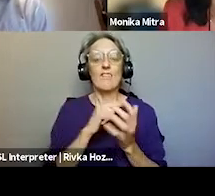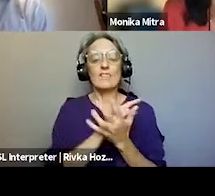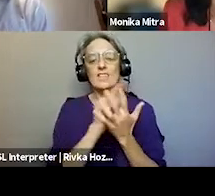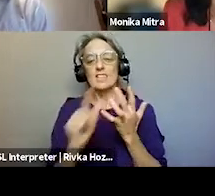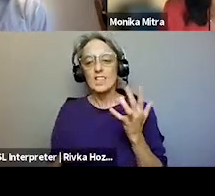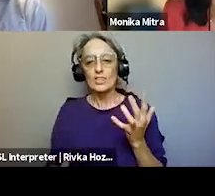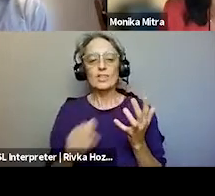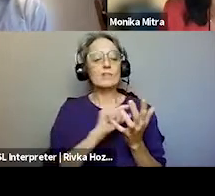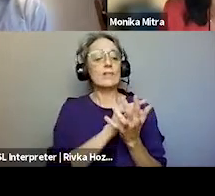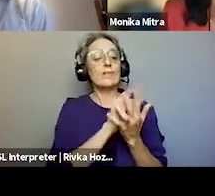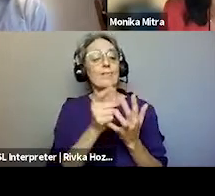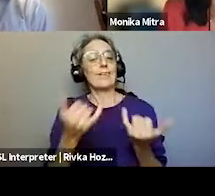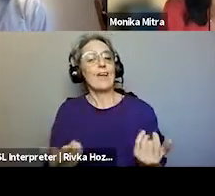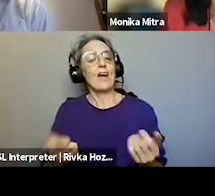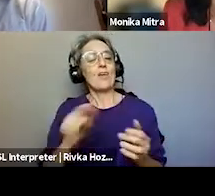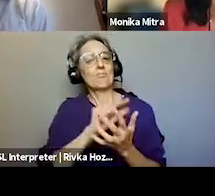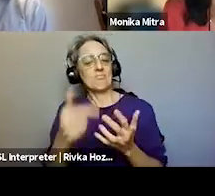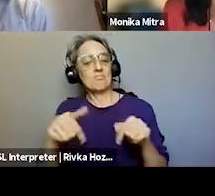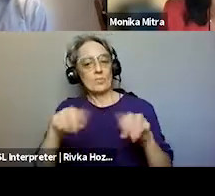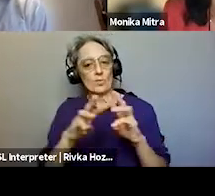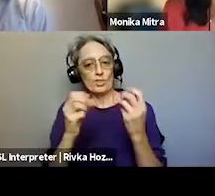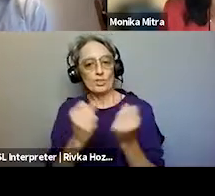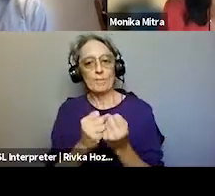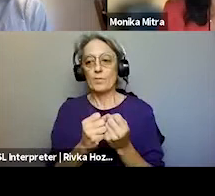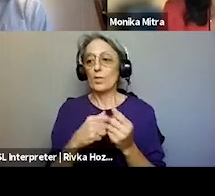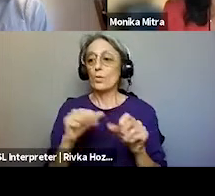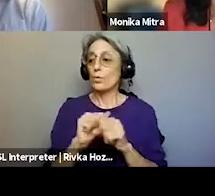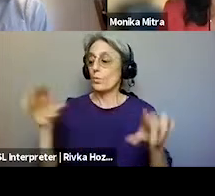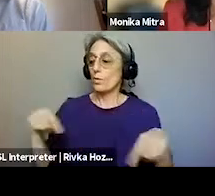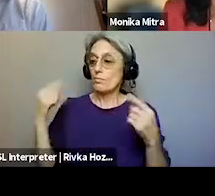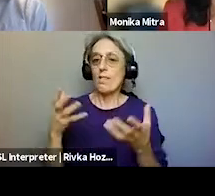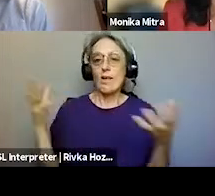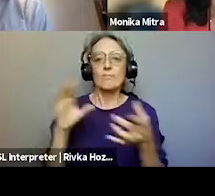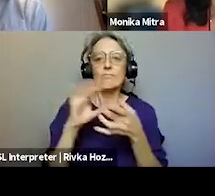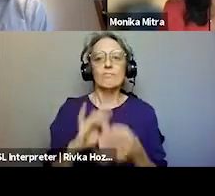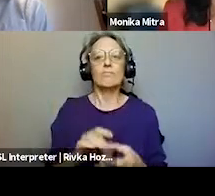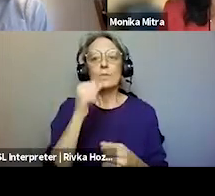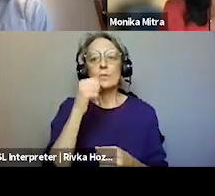doing regarding reproductive health of women with disabilities, women and adolescents, I should say.